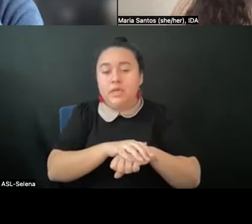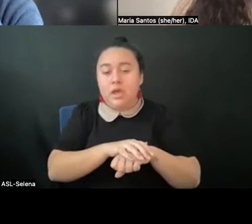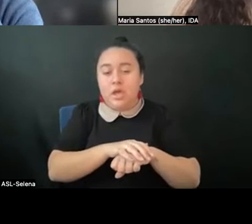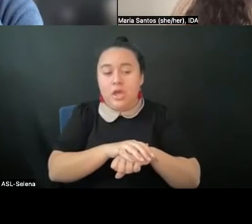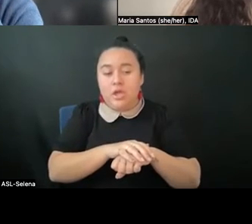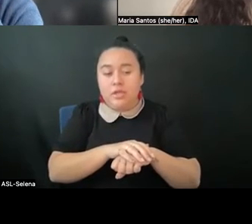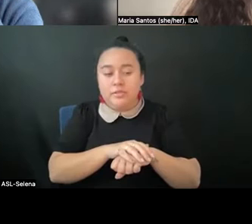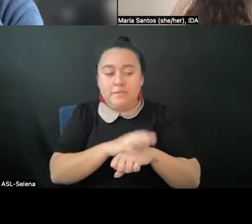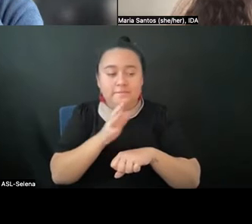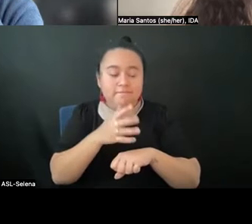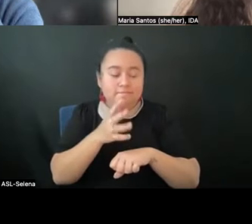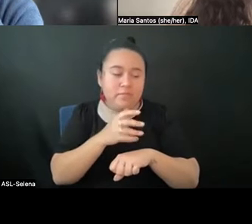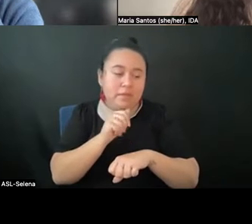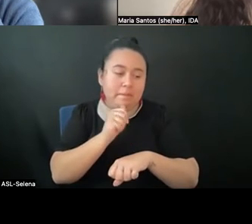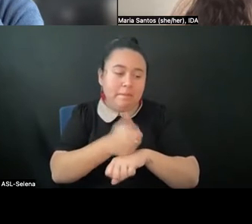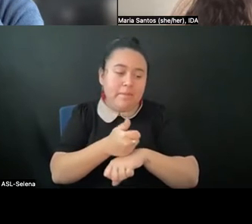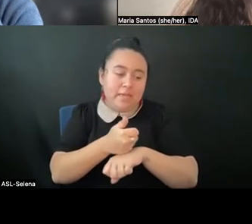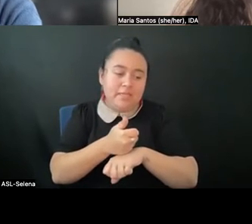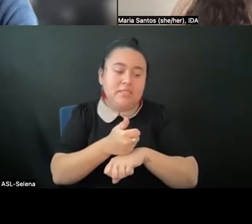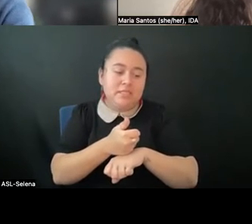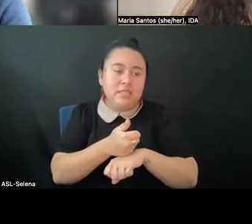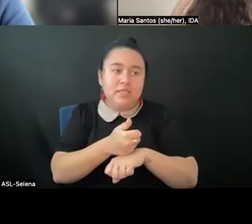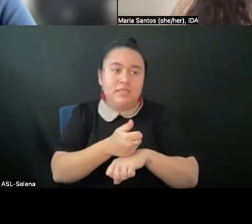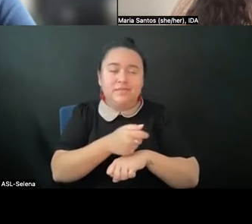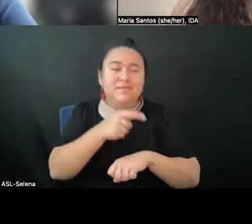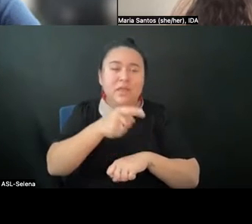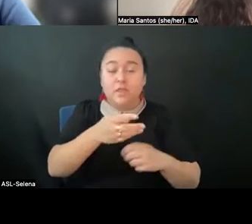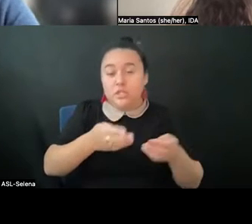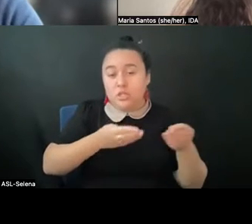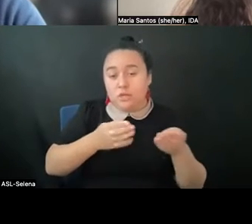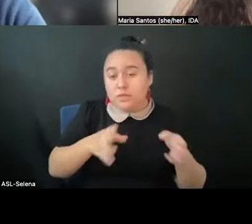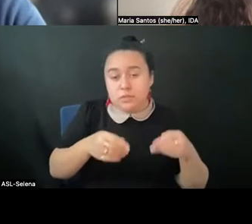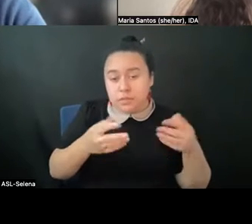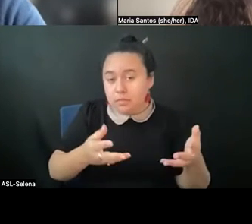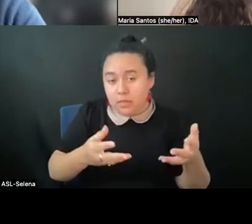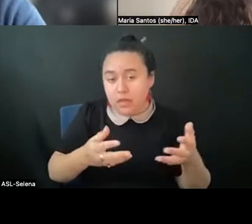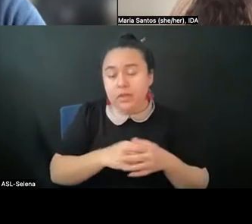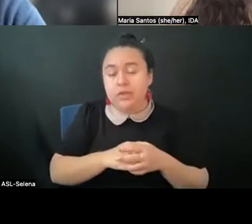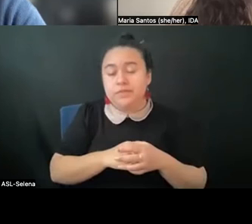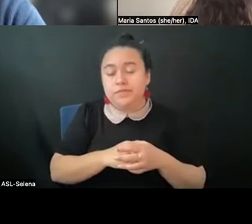it is the service that is provided is based on a fee.